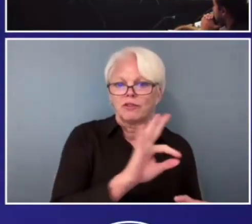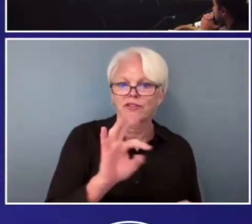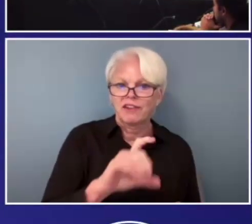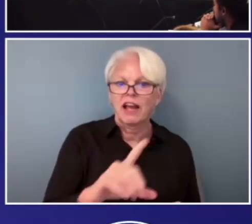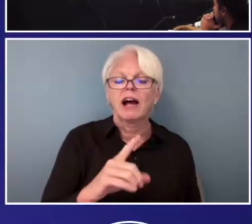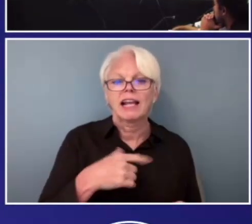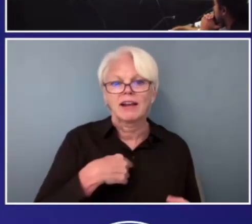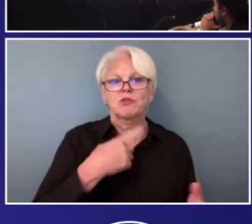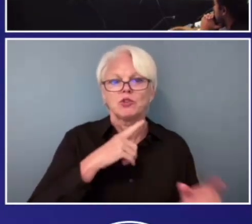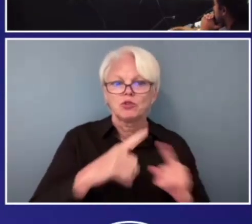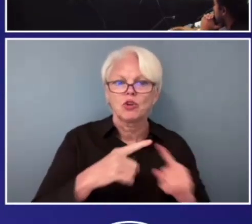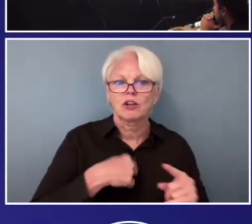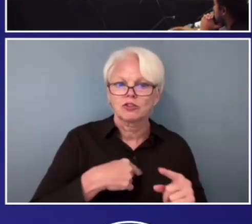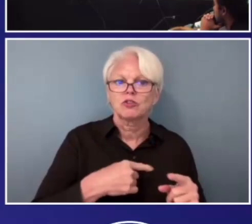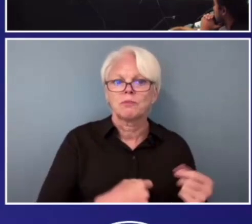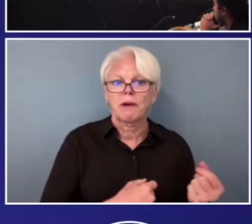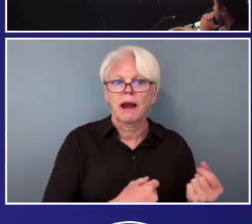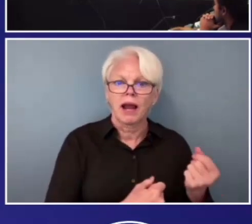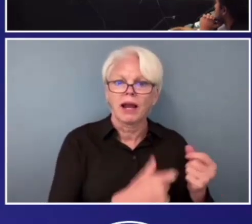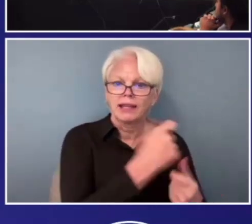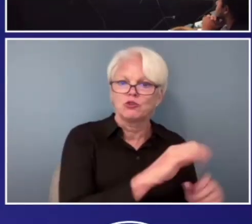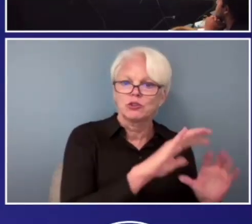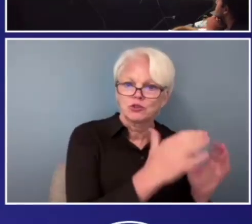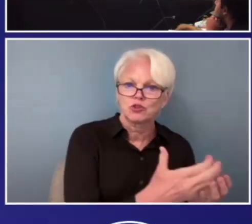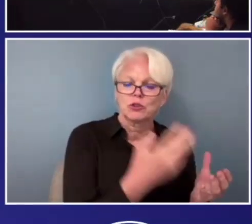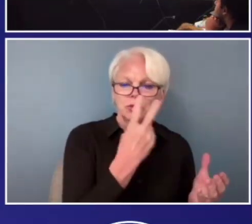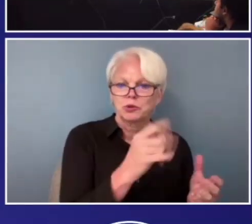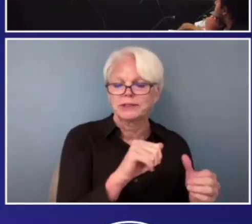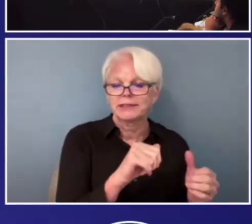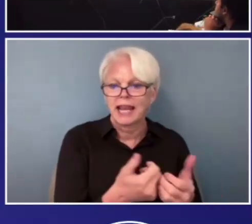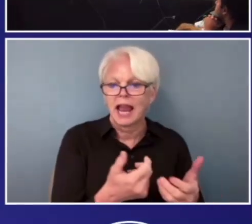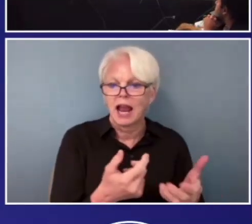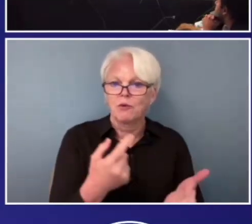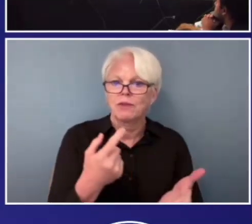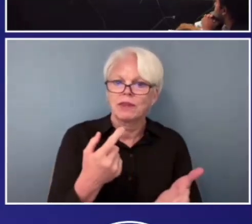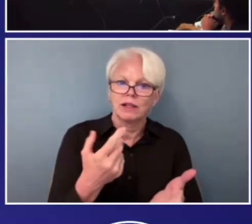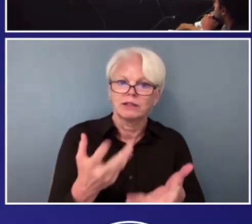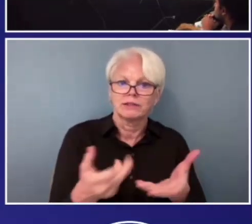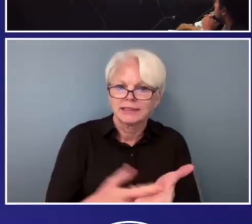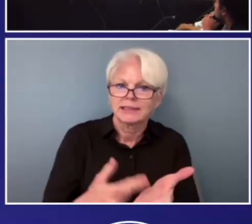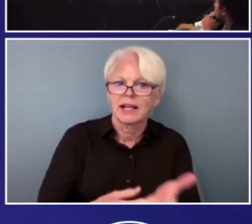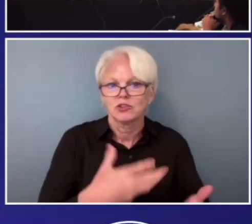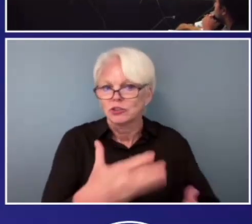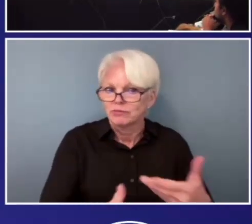conversations have played out this morning. So that's why I'm not yet thumbs down or thumbs up. I'm merely sideways for now.